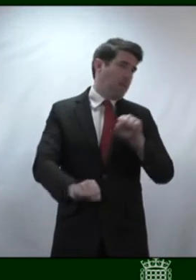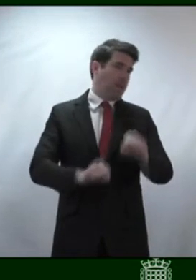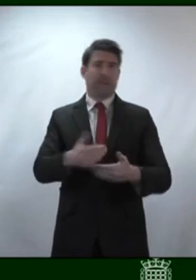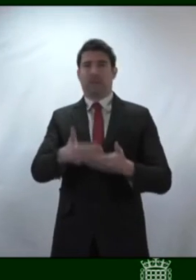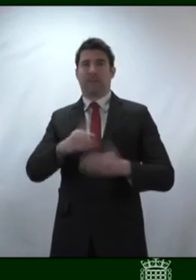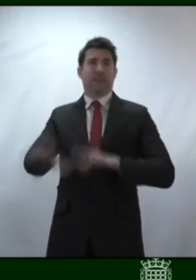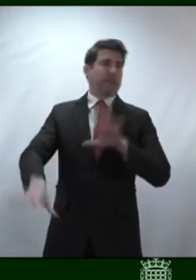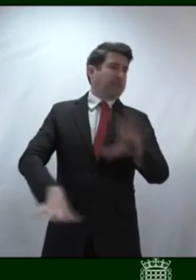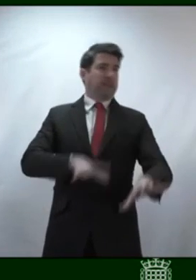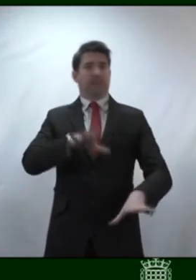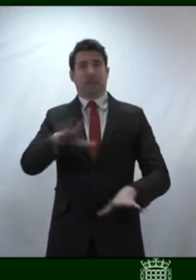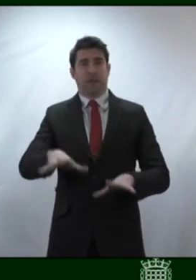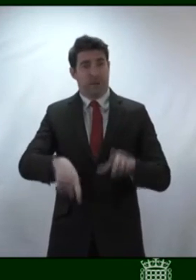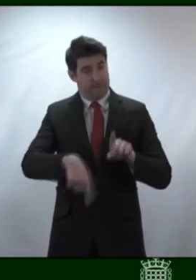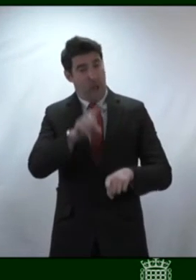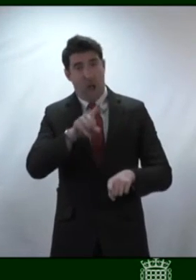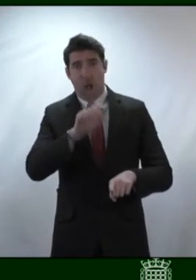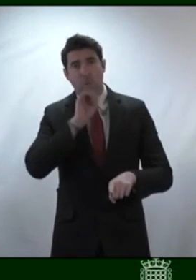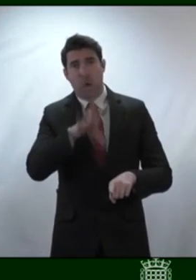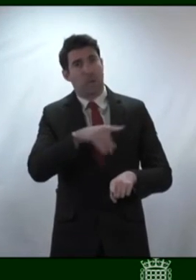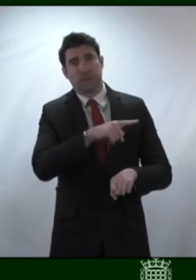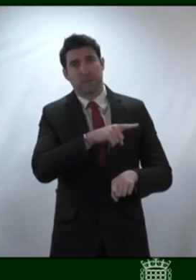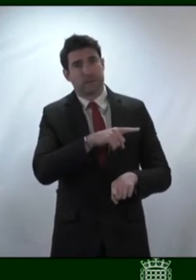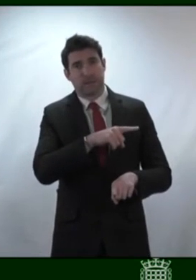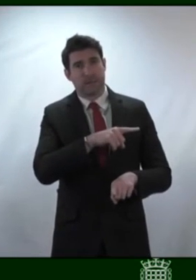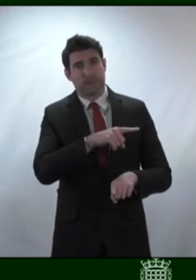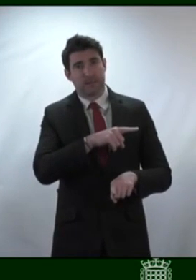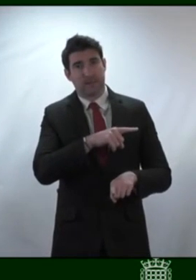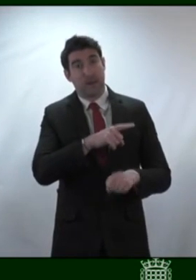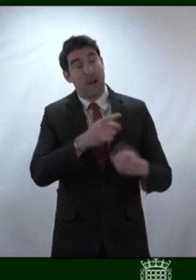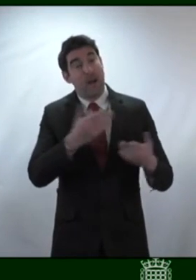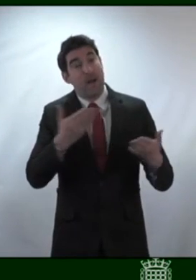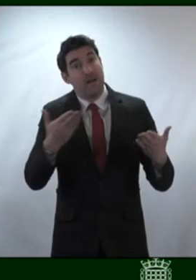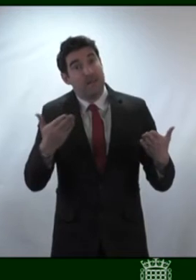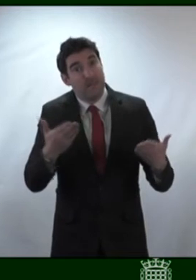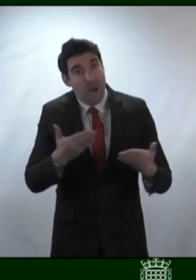Now we learn that, while the Prime Minister and the Chancellor are telling the armed forces,